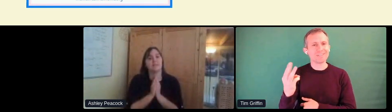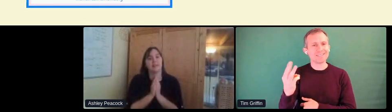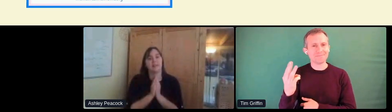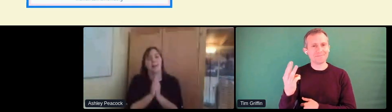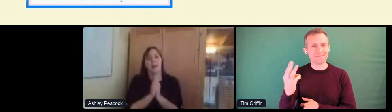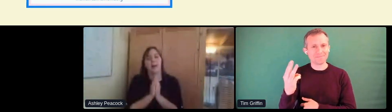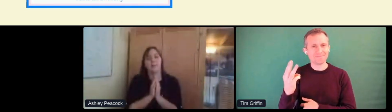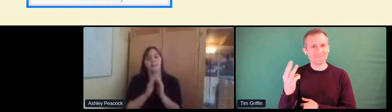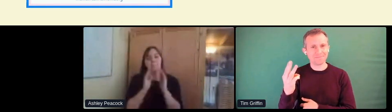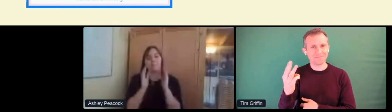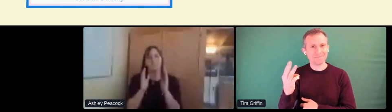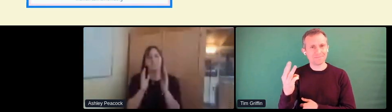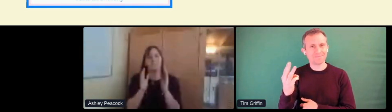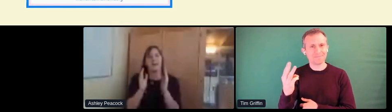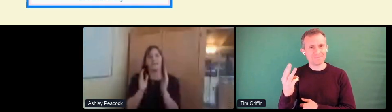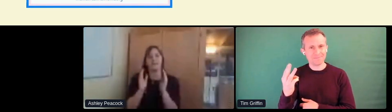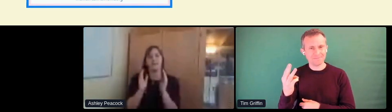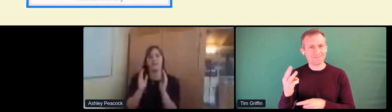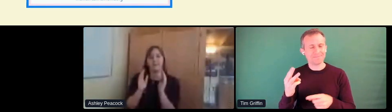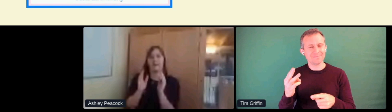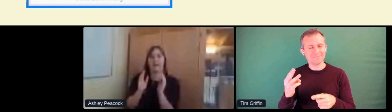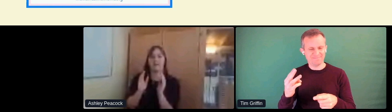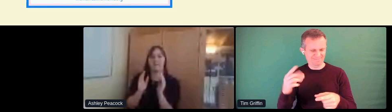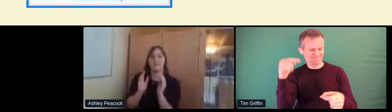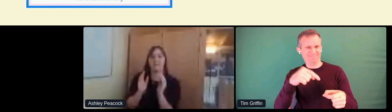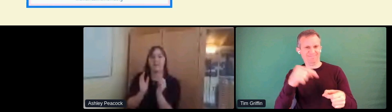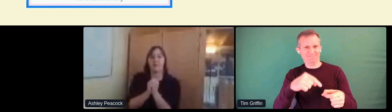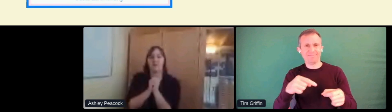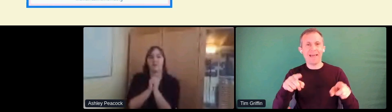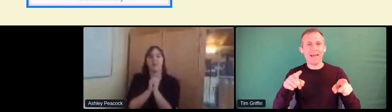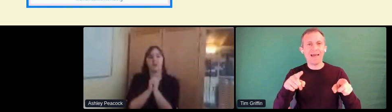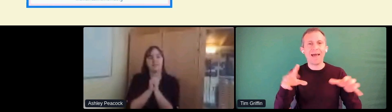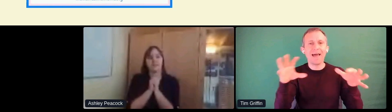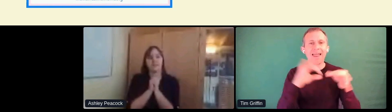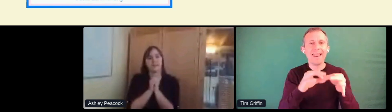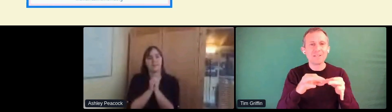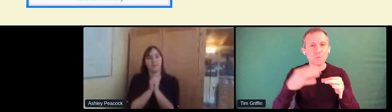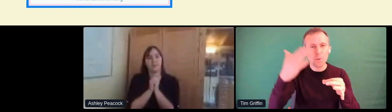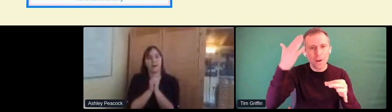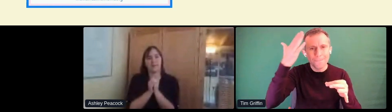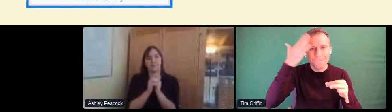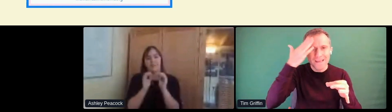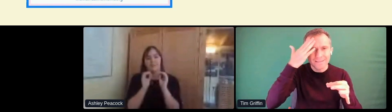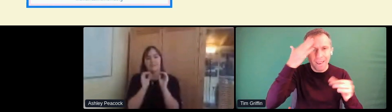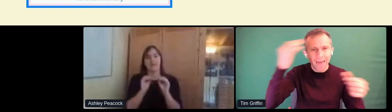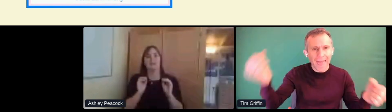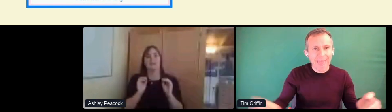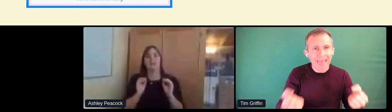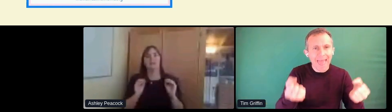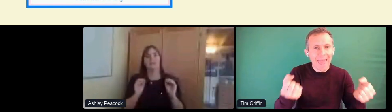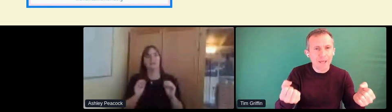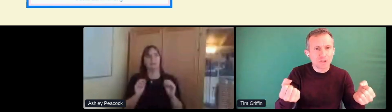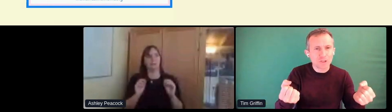how much mental energy that we have. So the concept involves a set number of spoons that